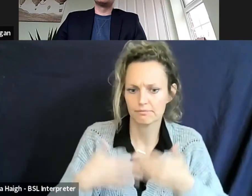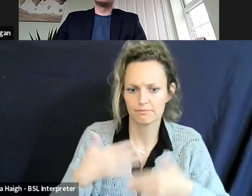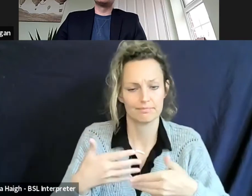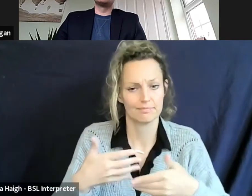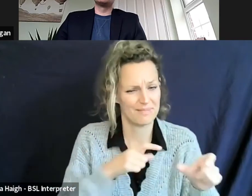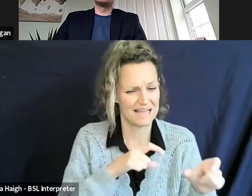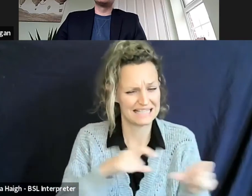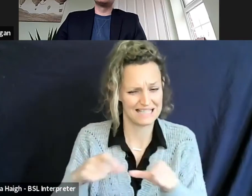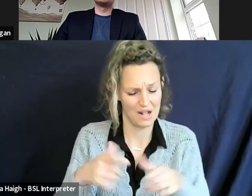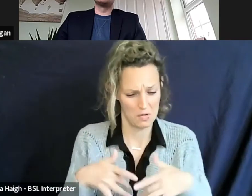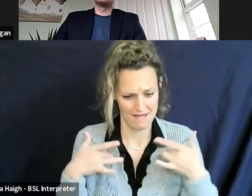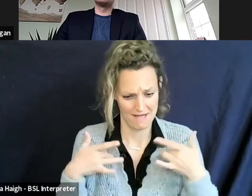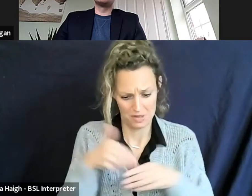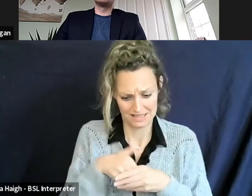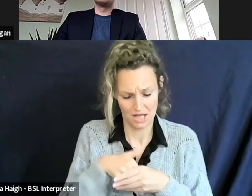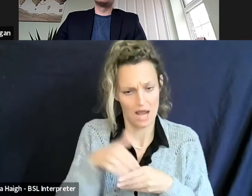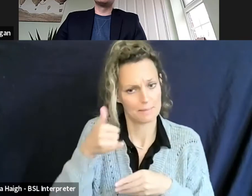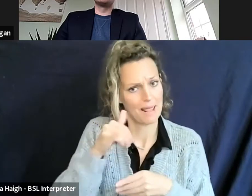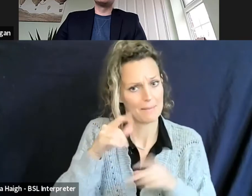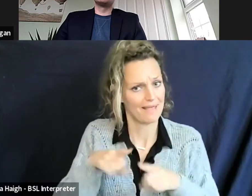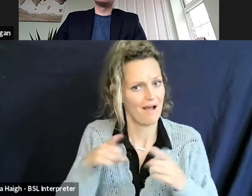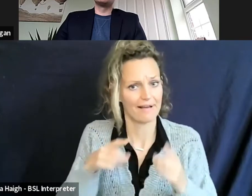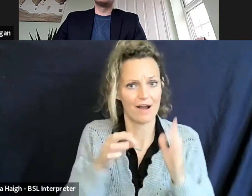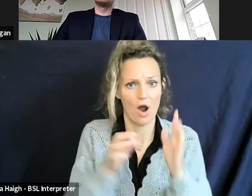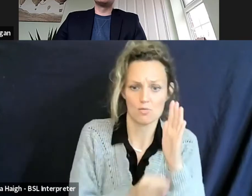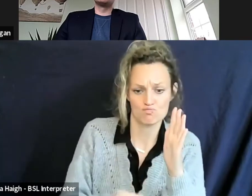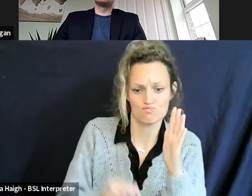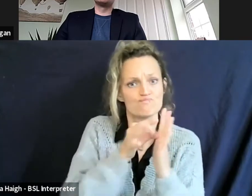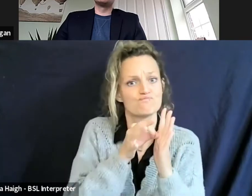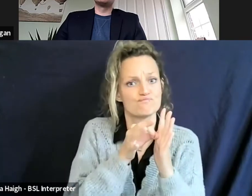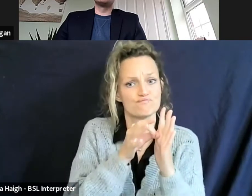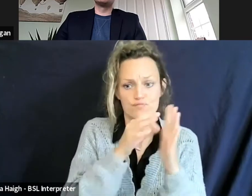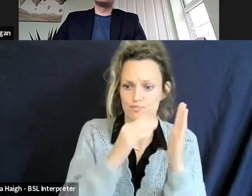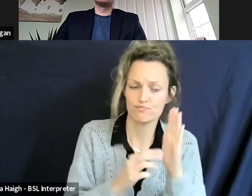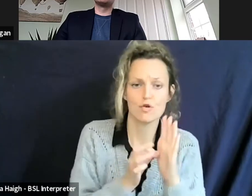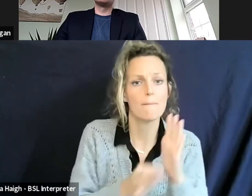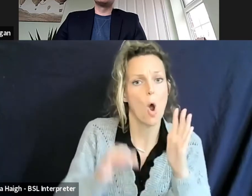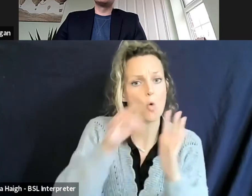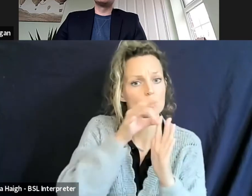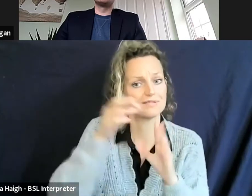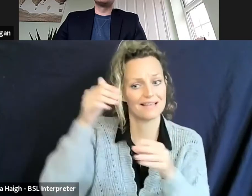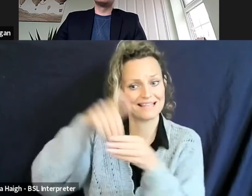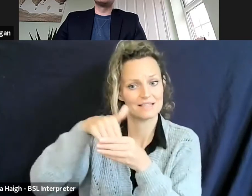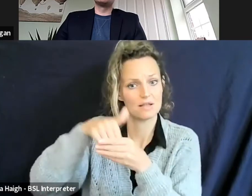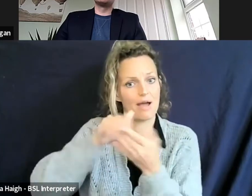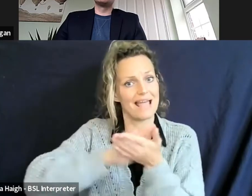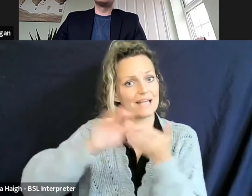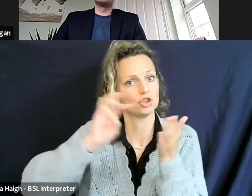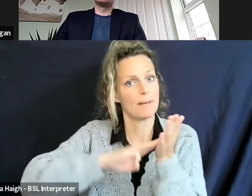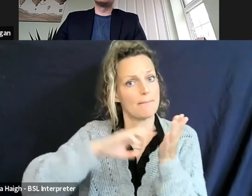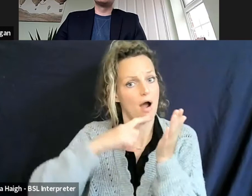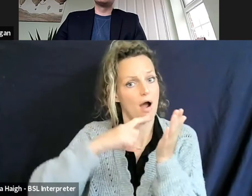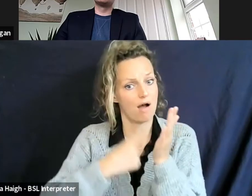Just getting comfortable in the role.